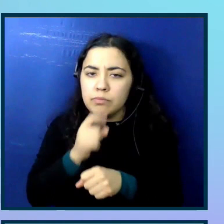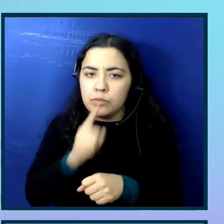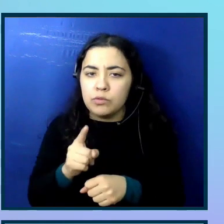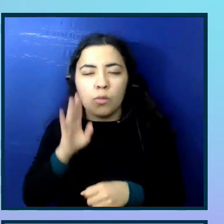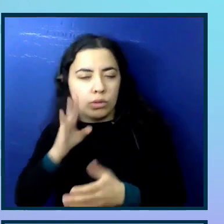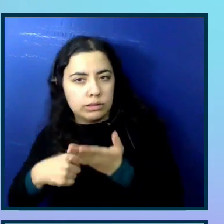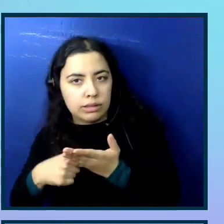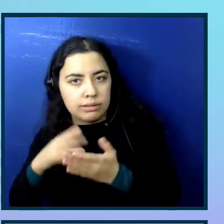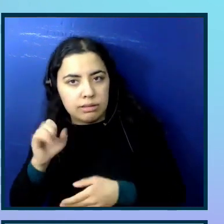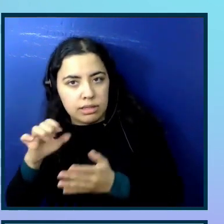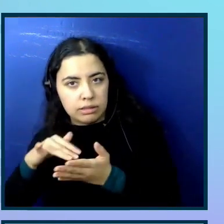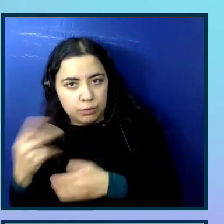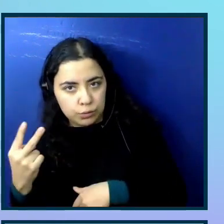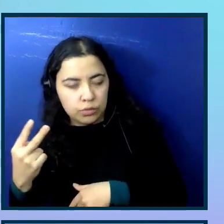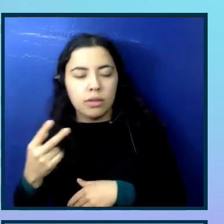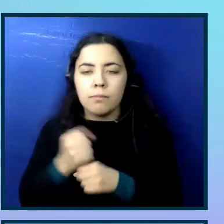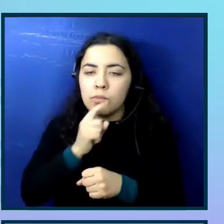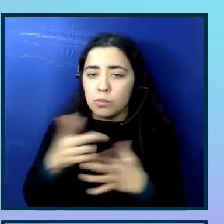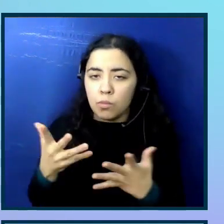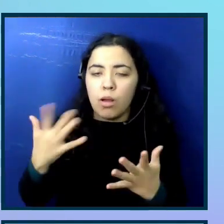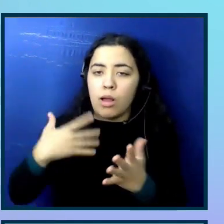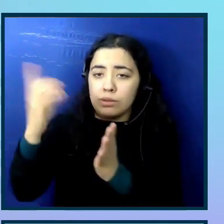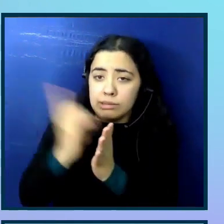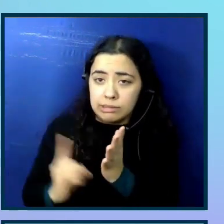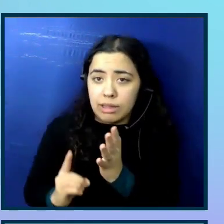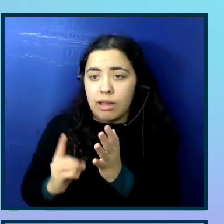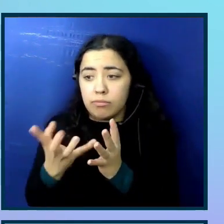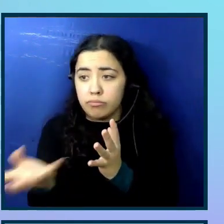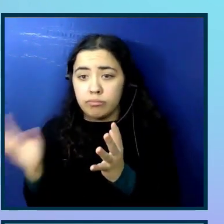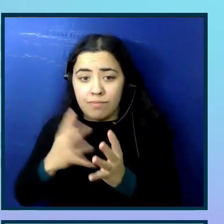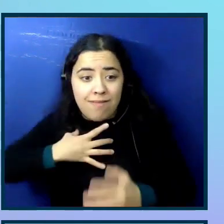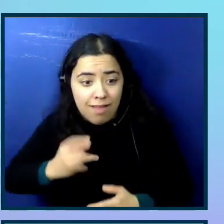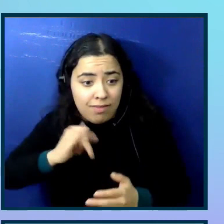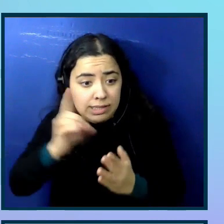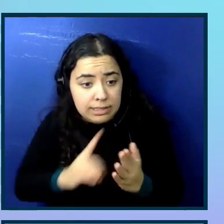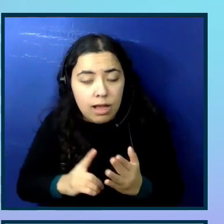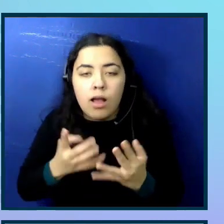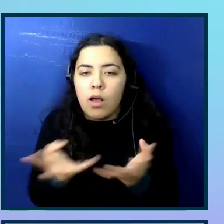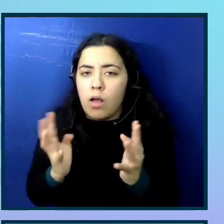that we're all starting to fall in love with will work for all of our users. And then finally, when we've aligned on a design,